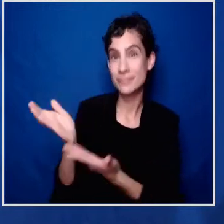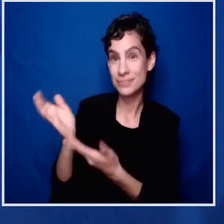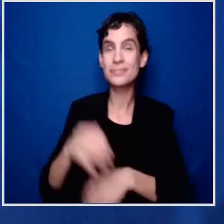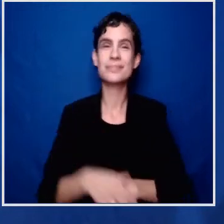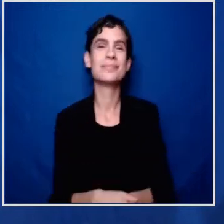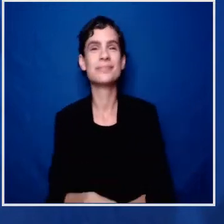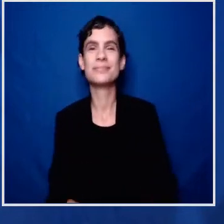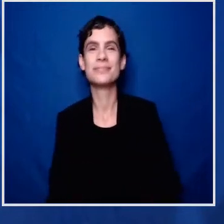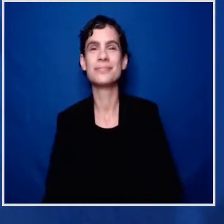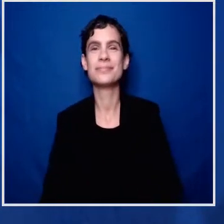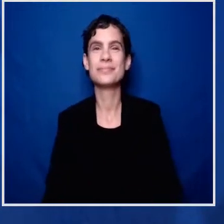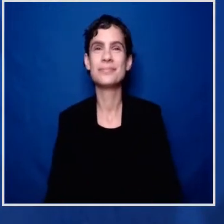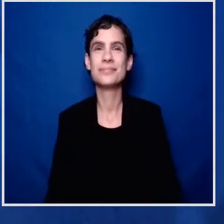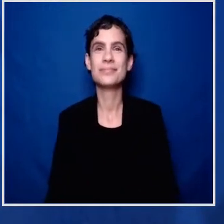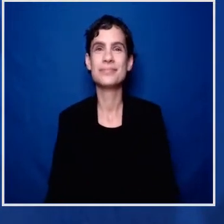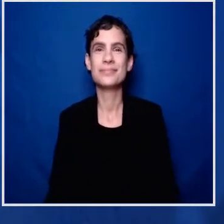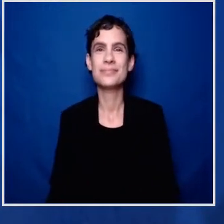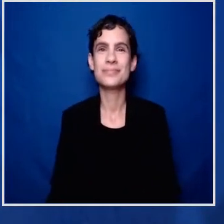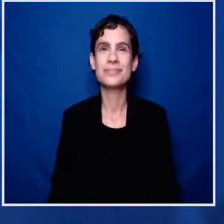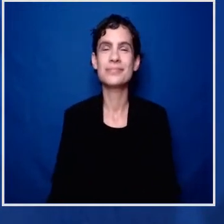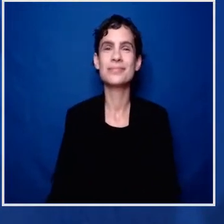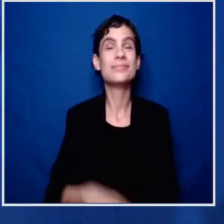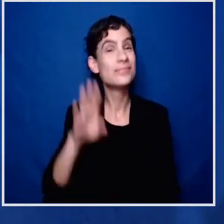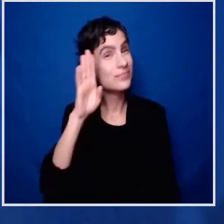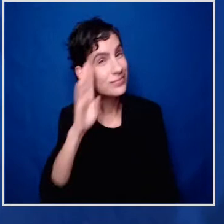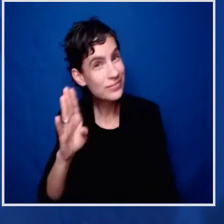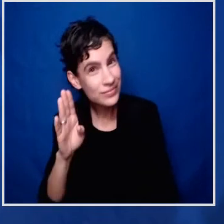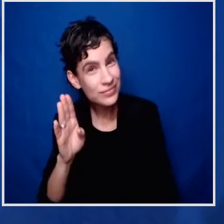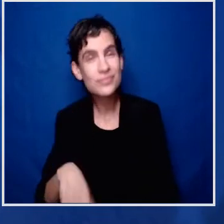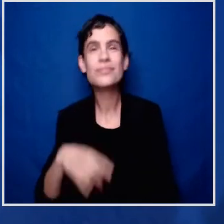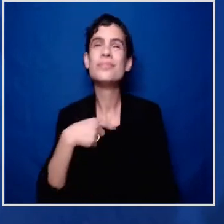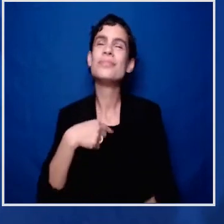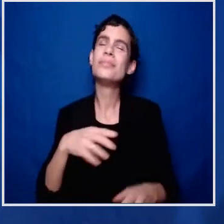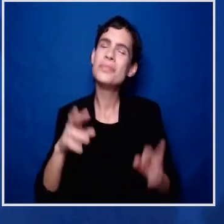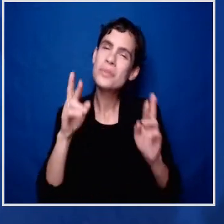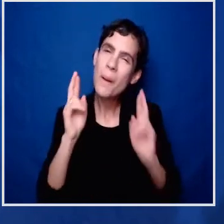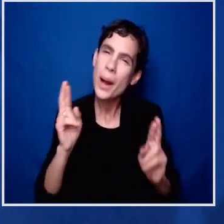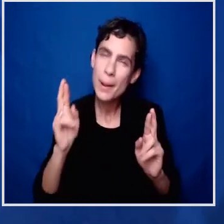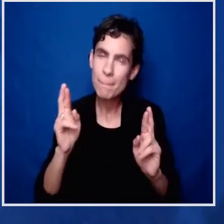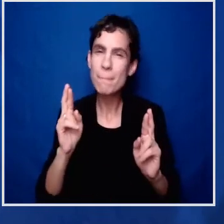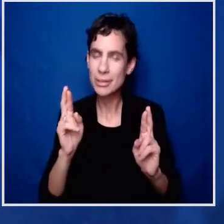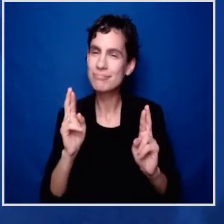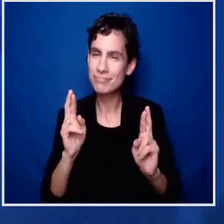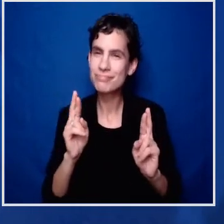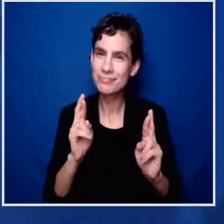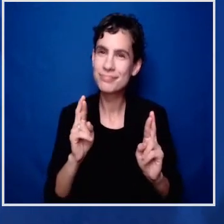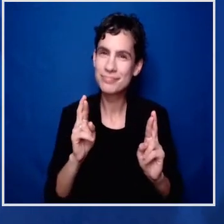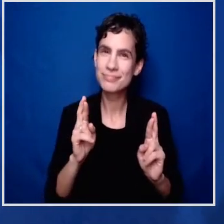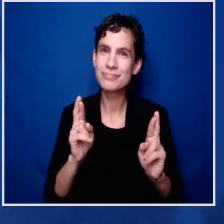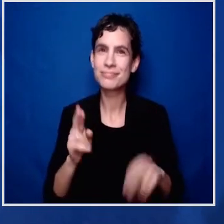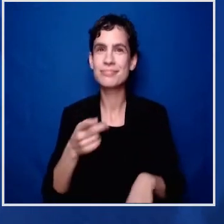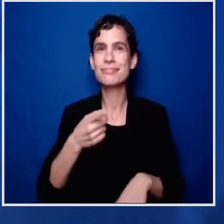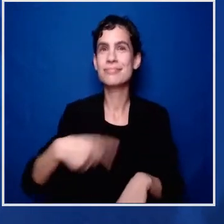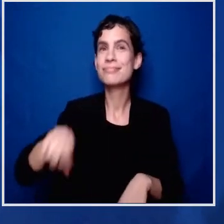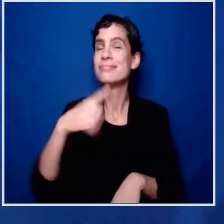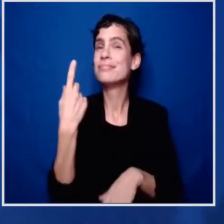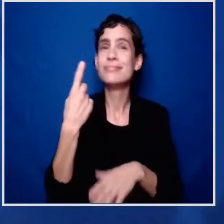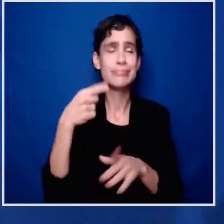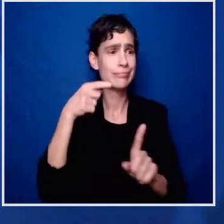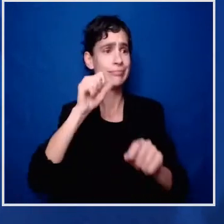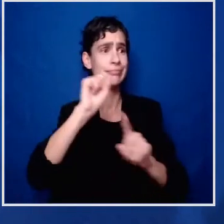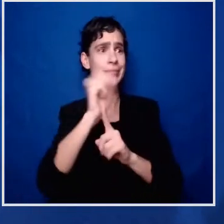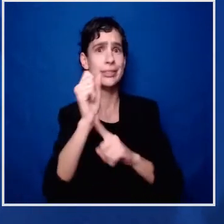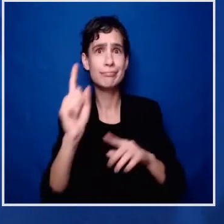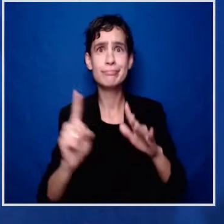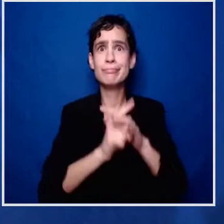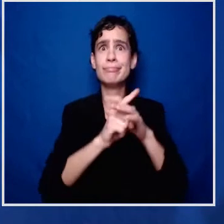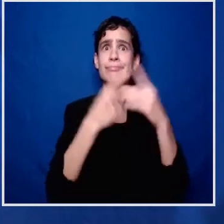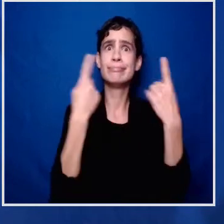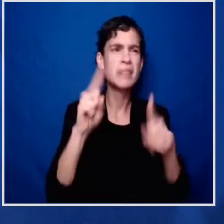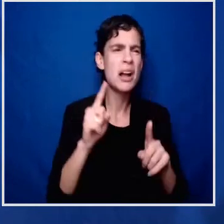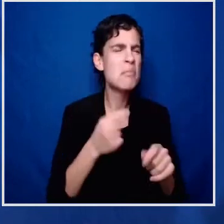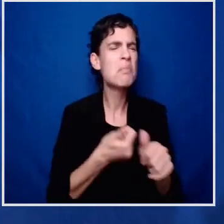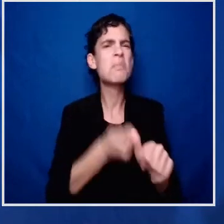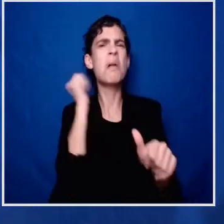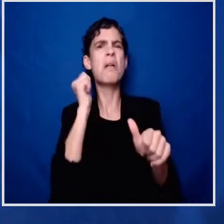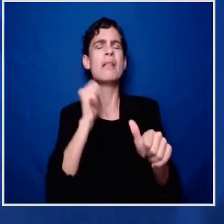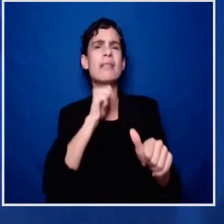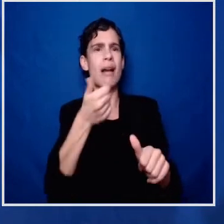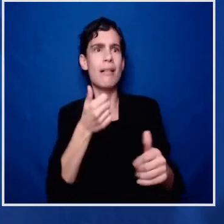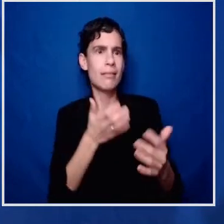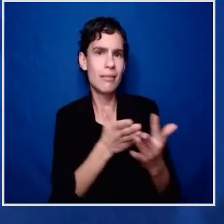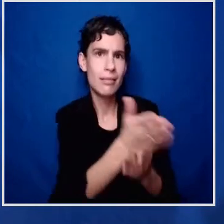CELLIST, YO-YO MA.